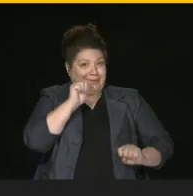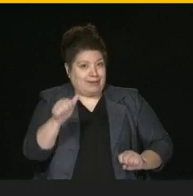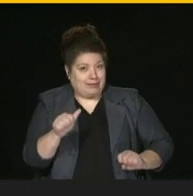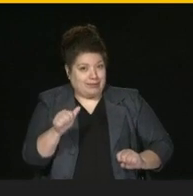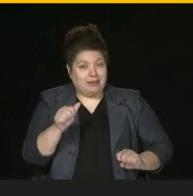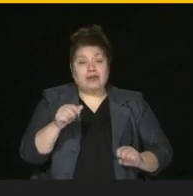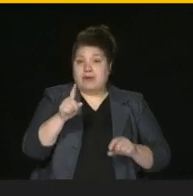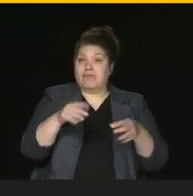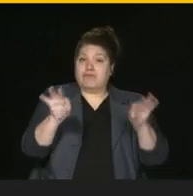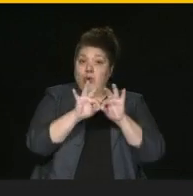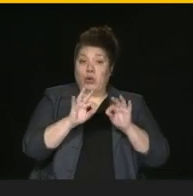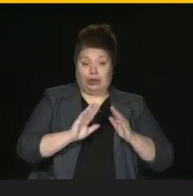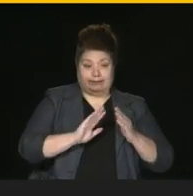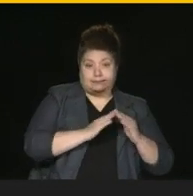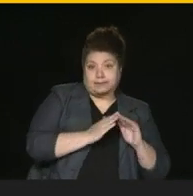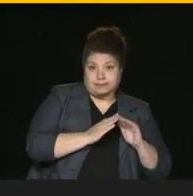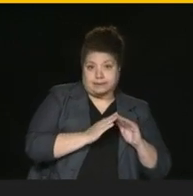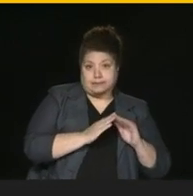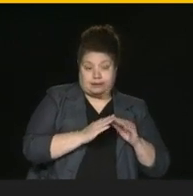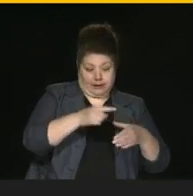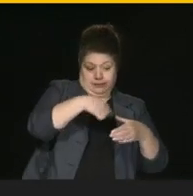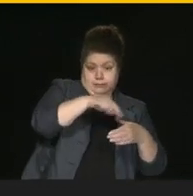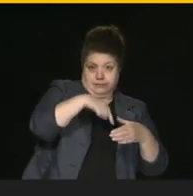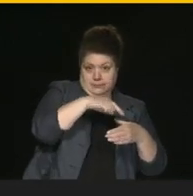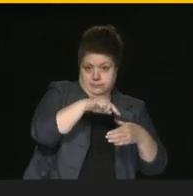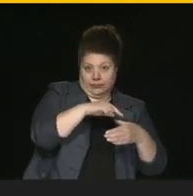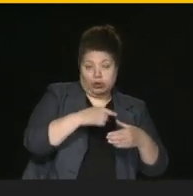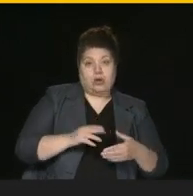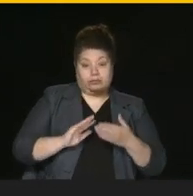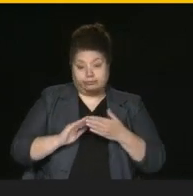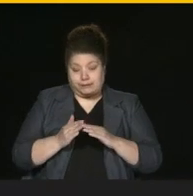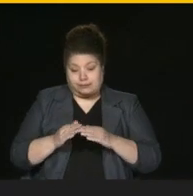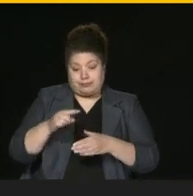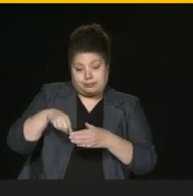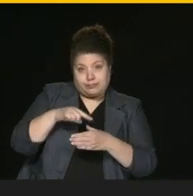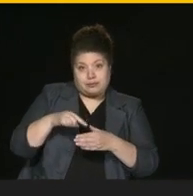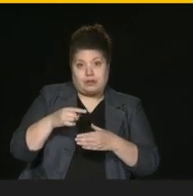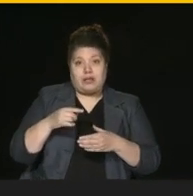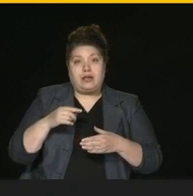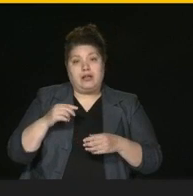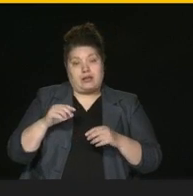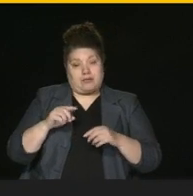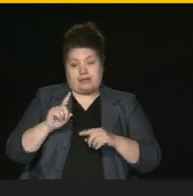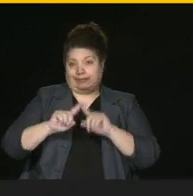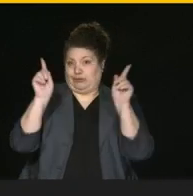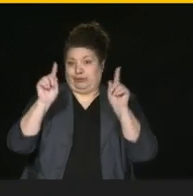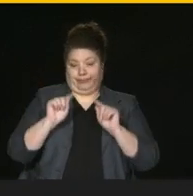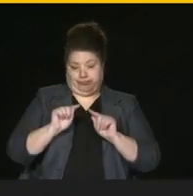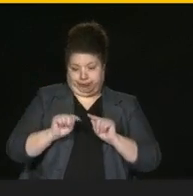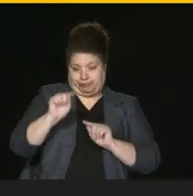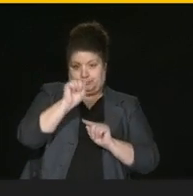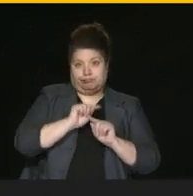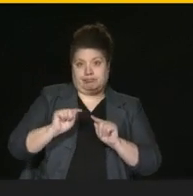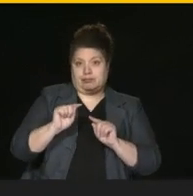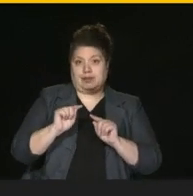TOTALITY, BECAUSE YOU REALLY HAVE TO DO IT AT A VERY HIGH STATE. GRANULAR OR LOCAL LEVEL.